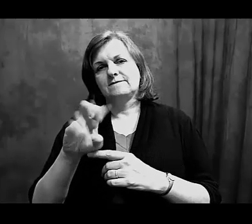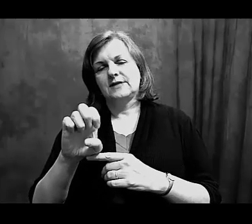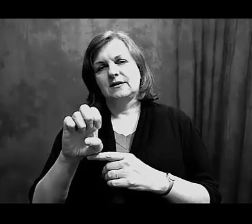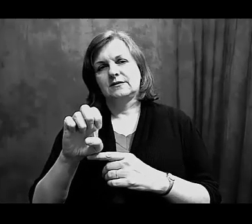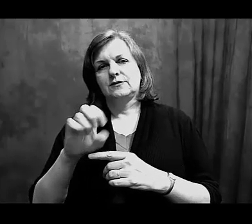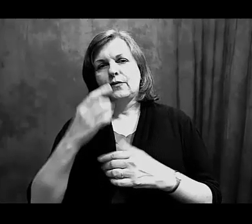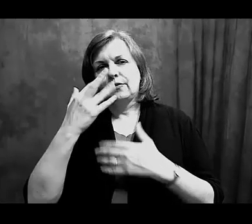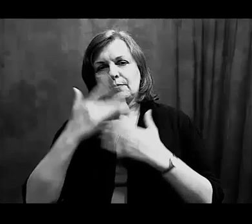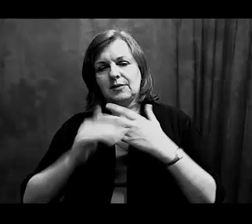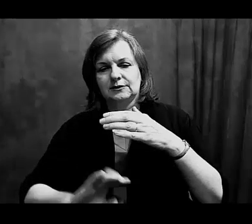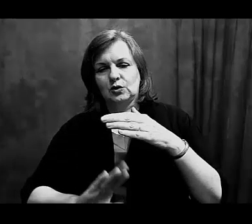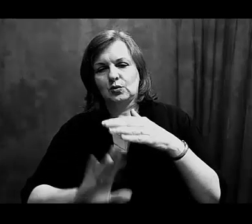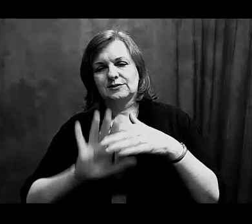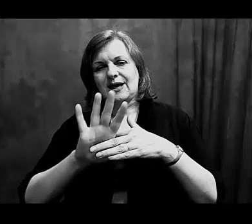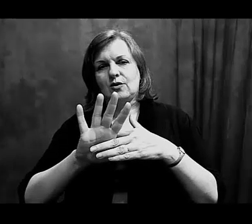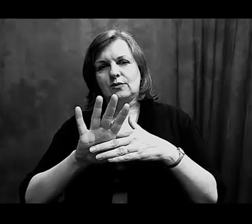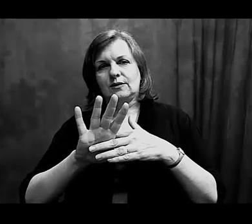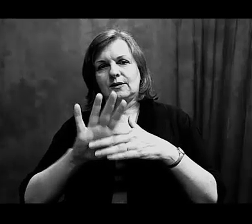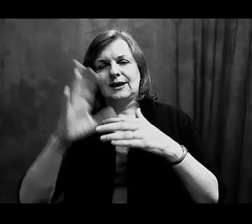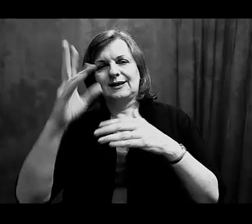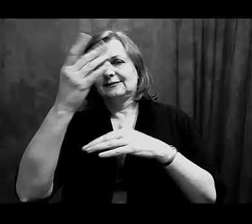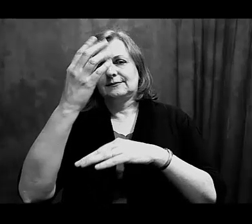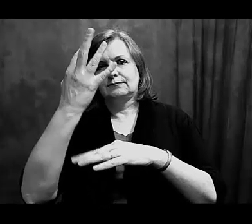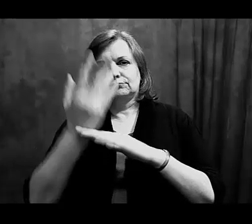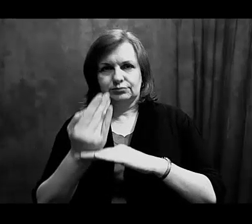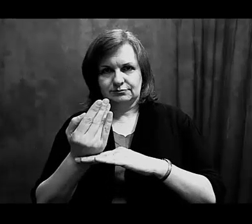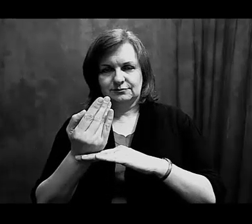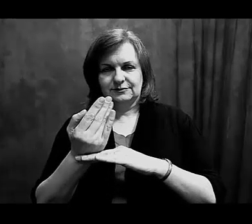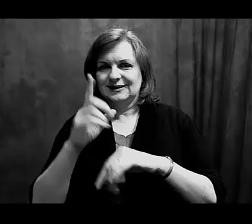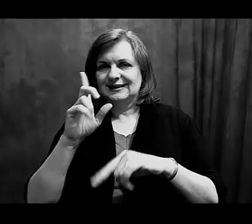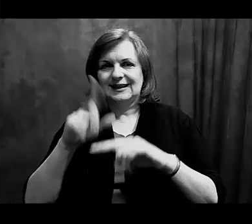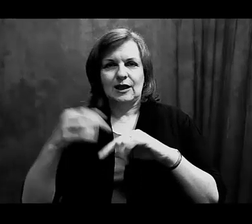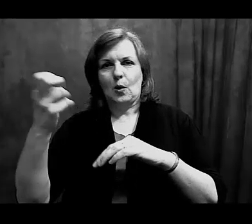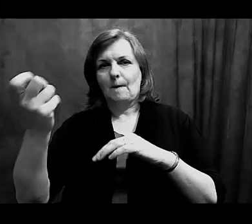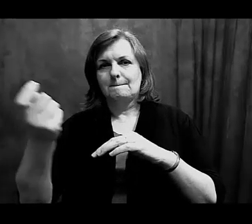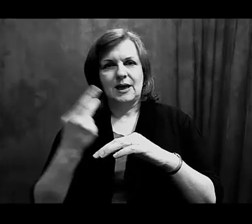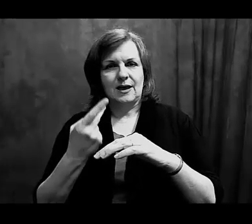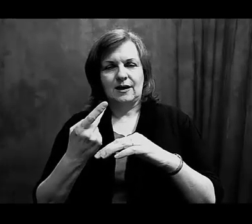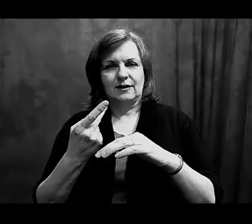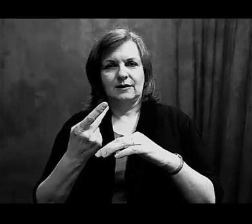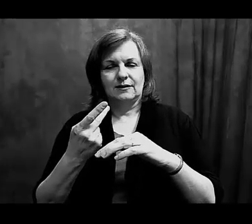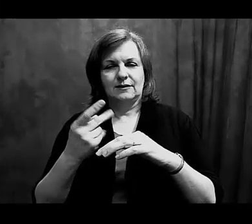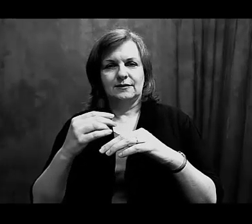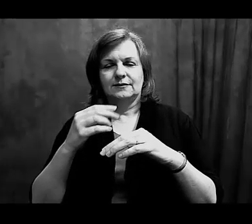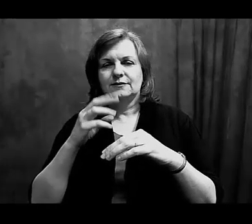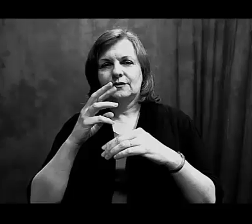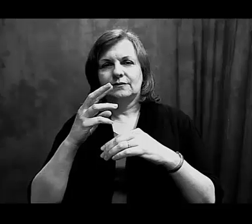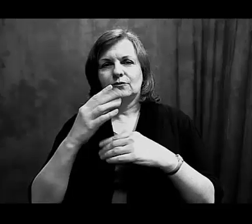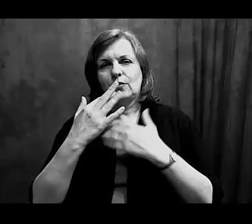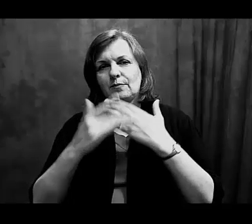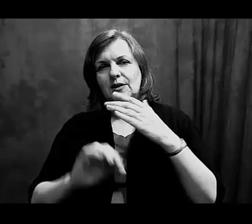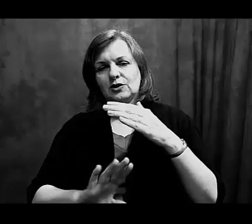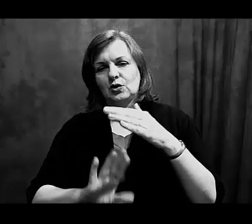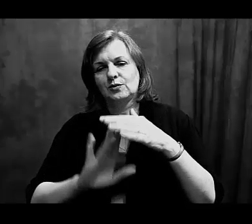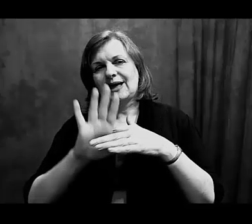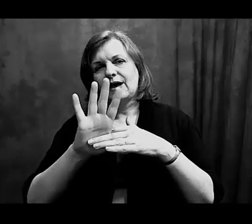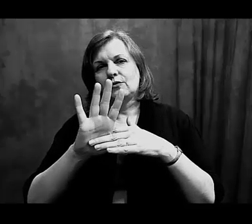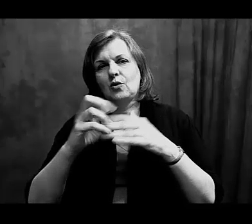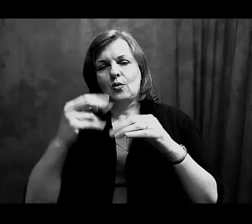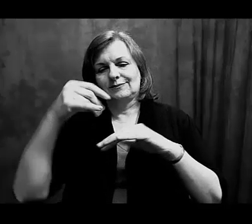going along with this of course we have valves to make sure that the blood keeps going in the same direction these are one